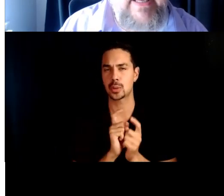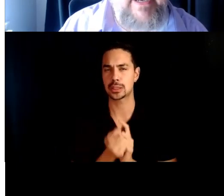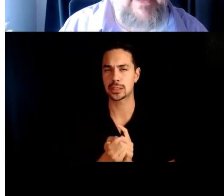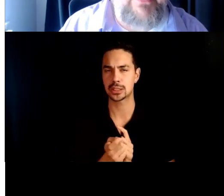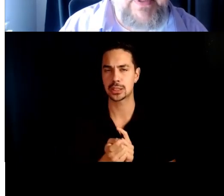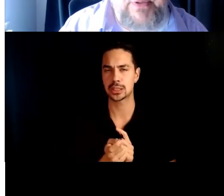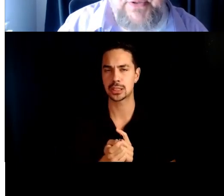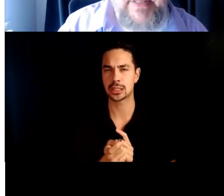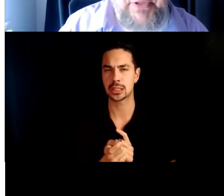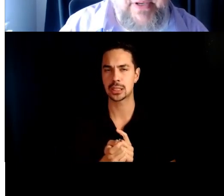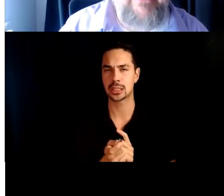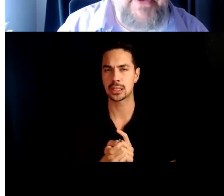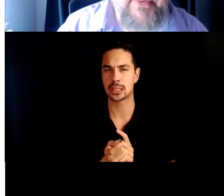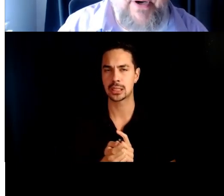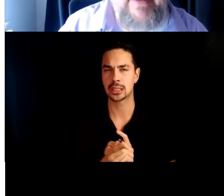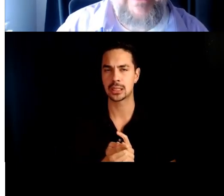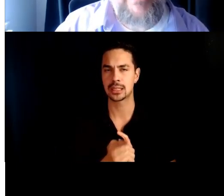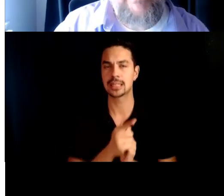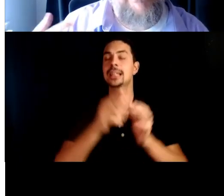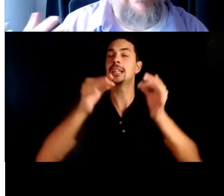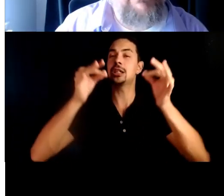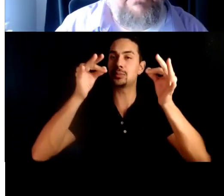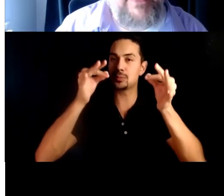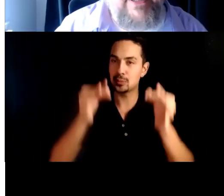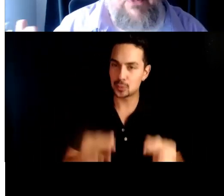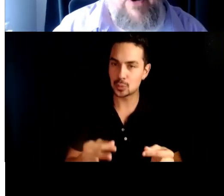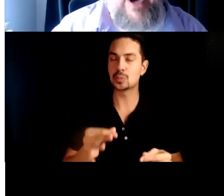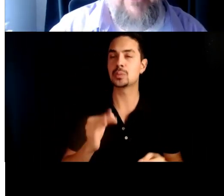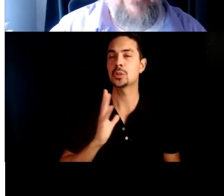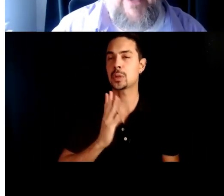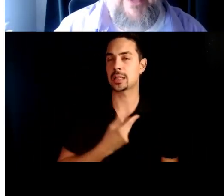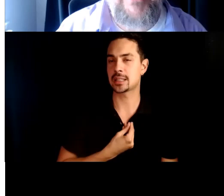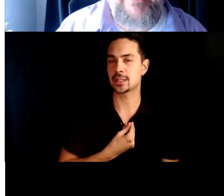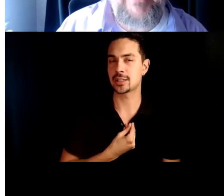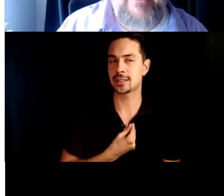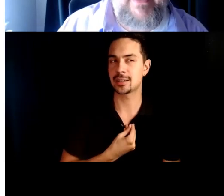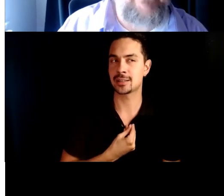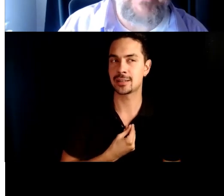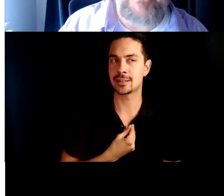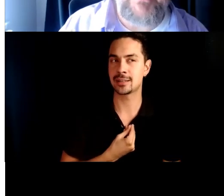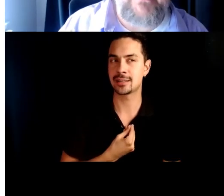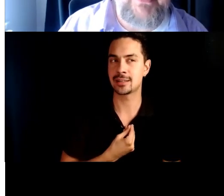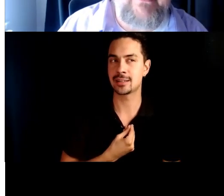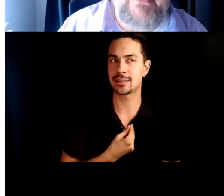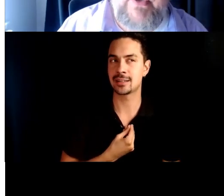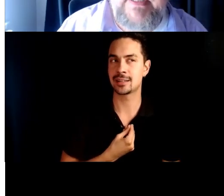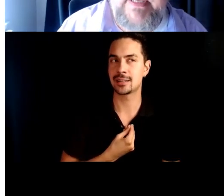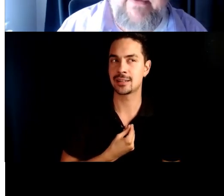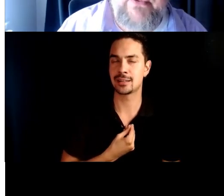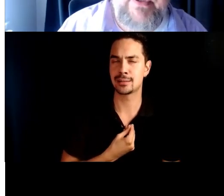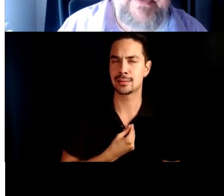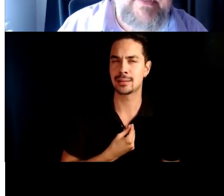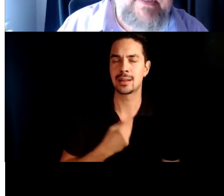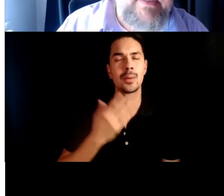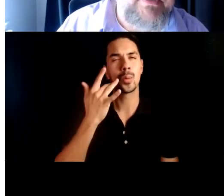And again, it presumes transition, first of all, but then why would they need to have this presumption of straightness afterwards?